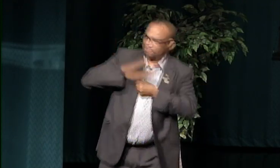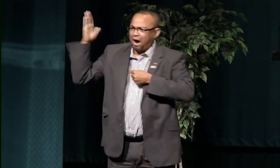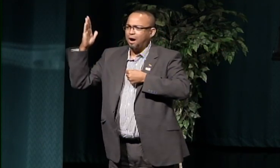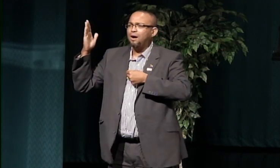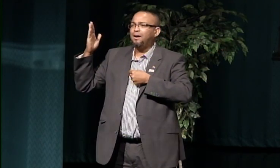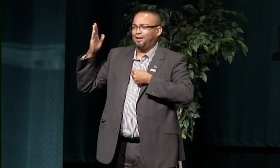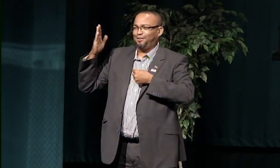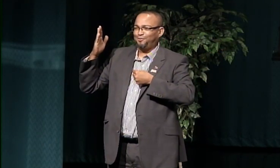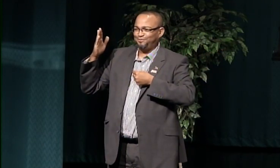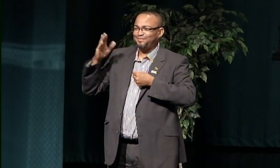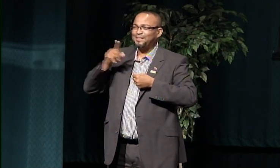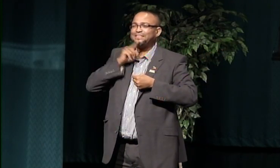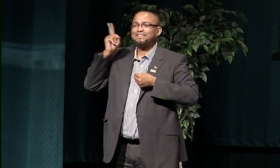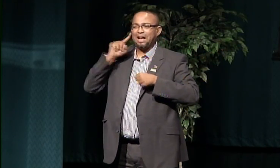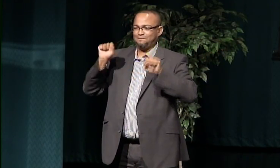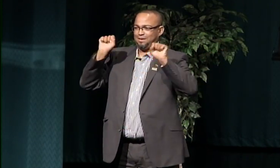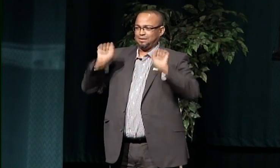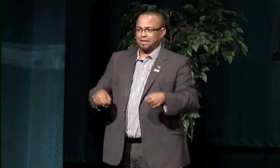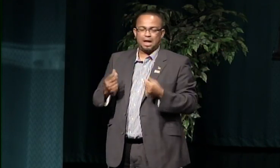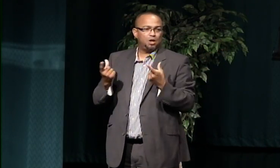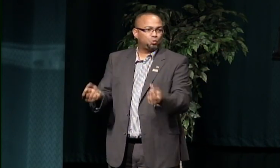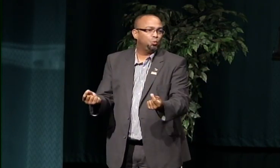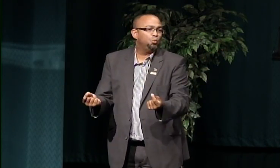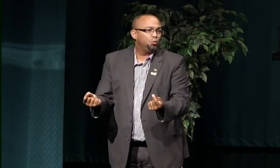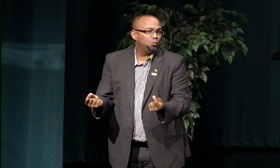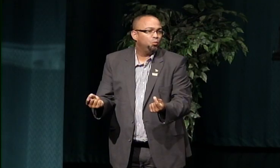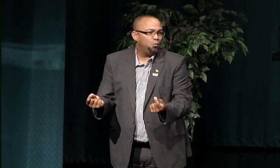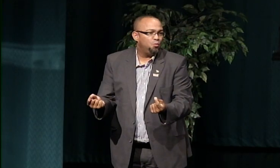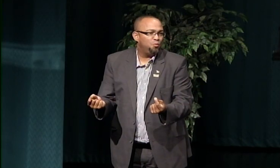and that experience from which to work.